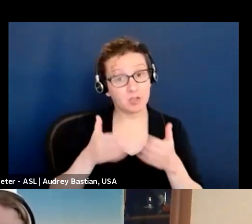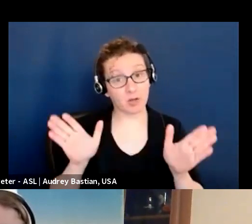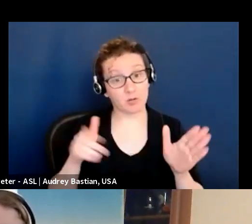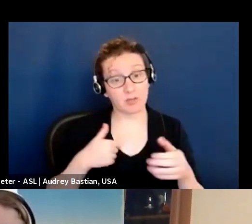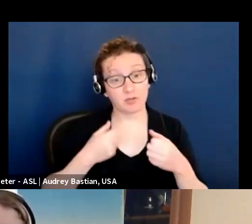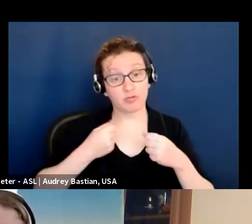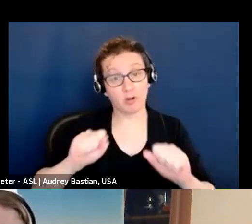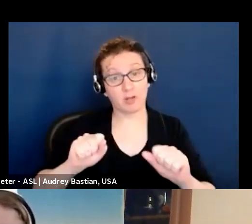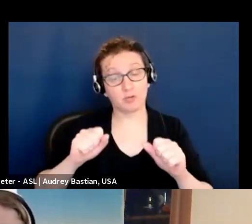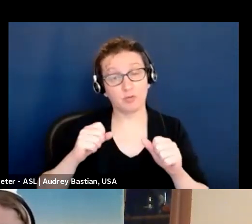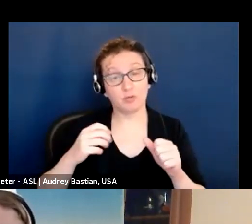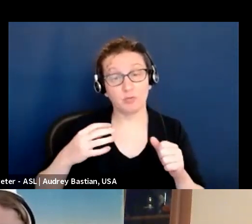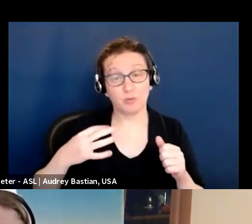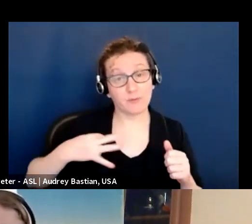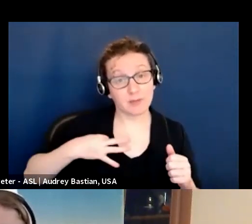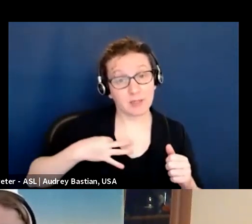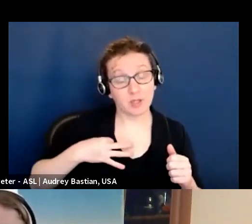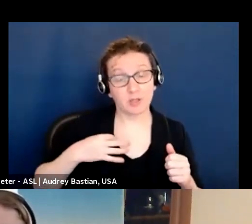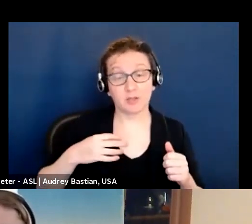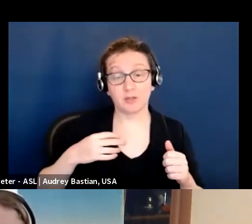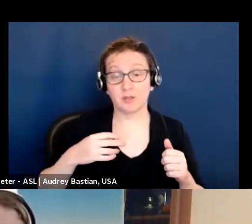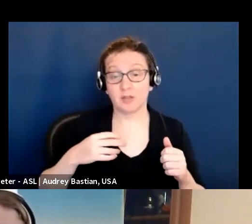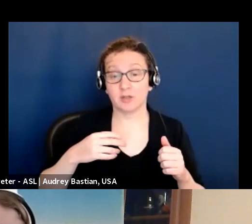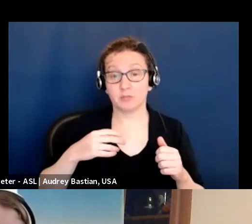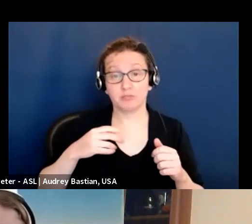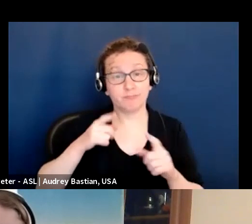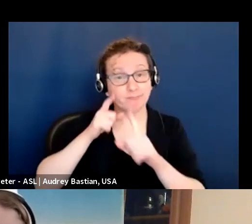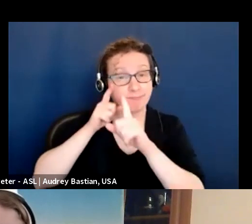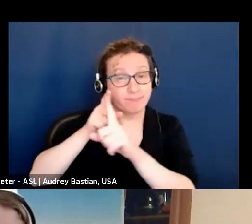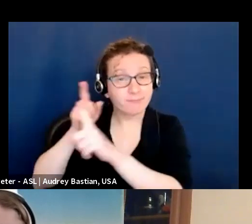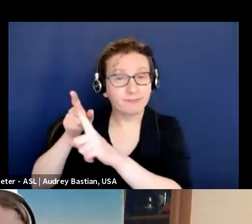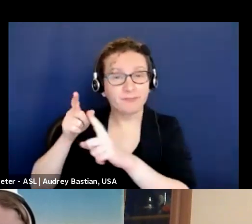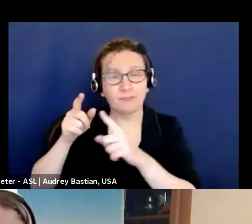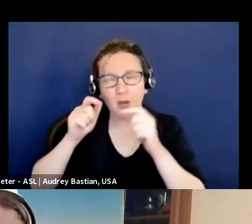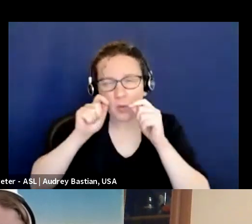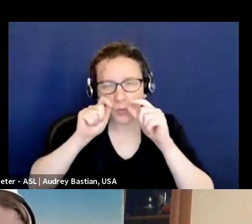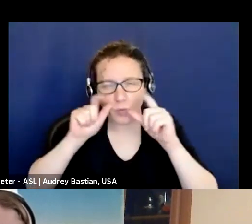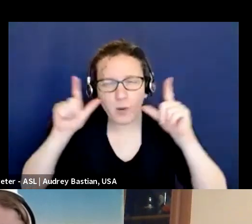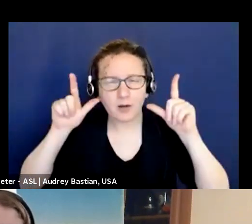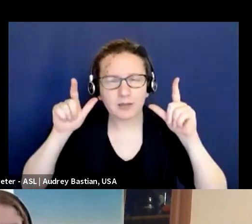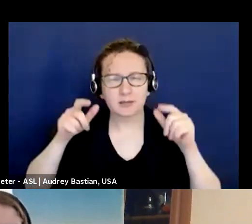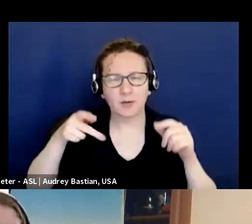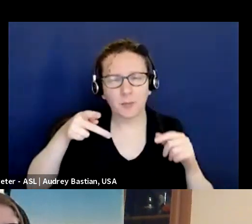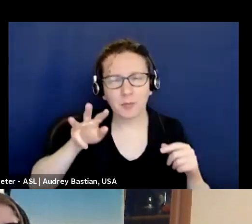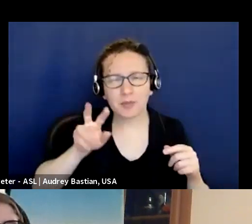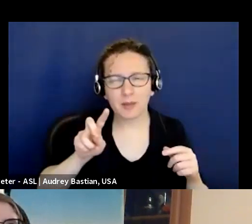um, in the projects which aims to spread awareness about people with disabilities because I'd like to